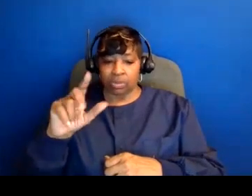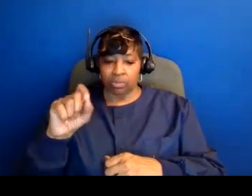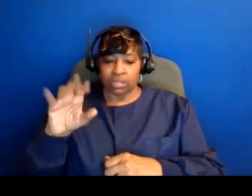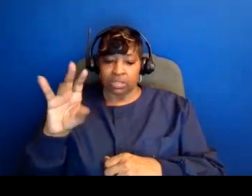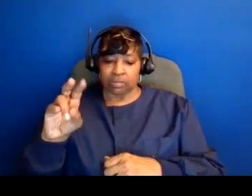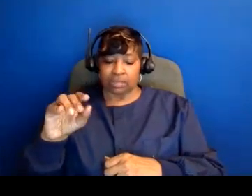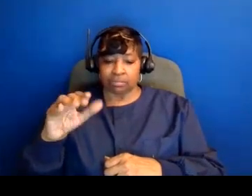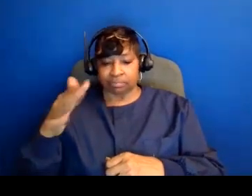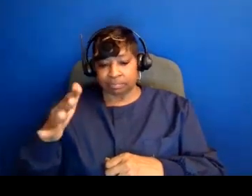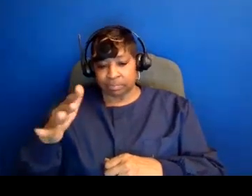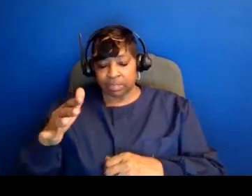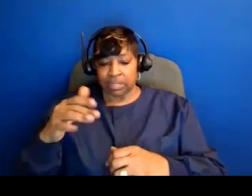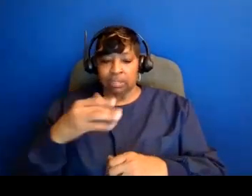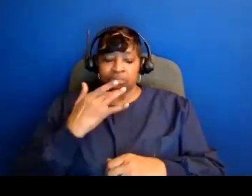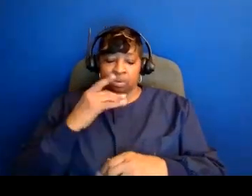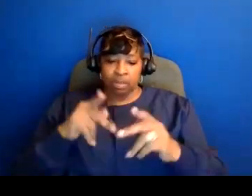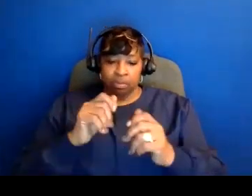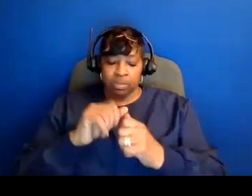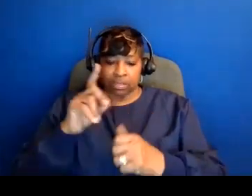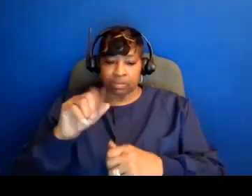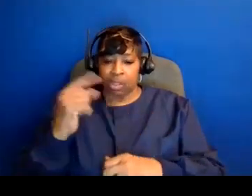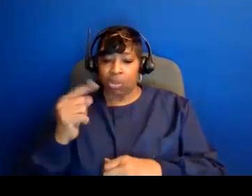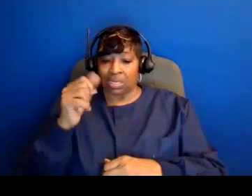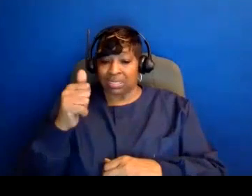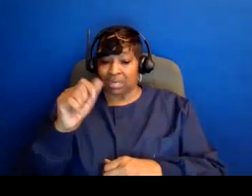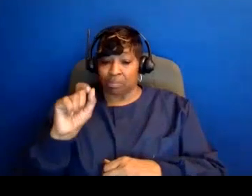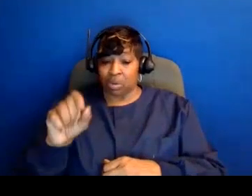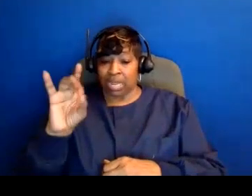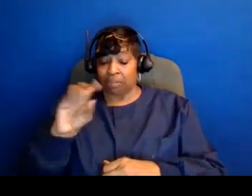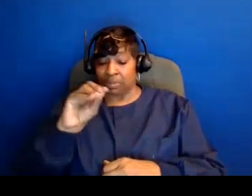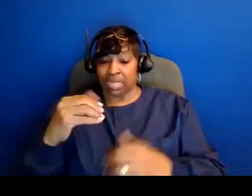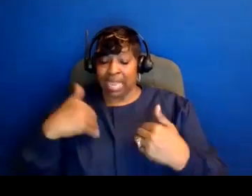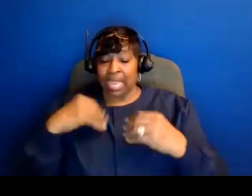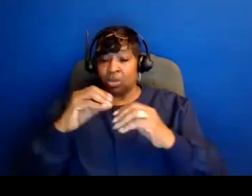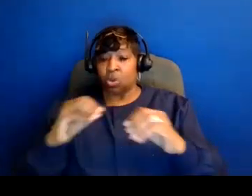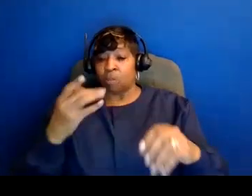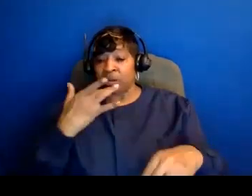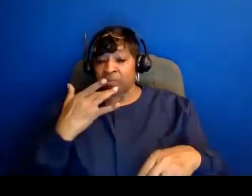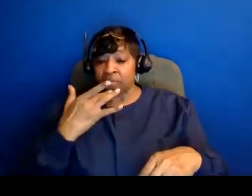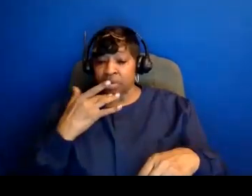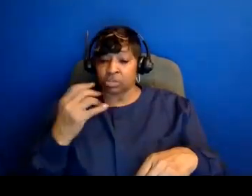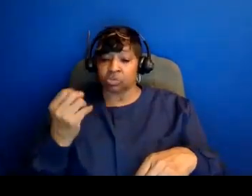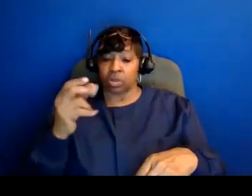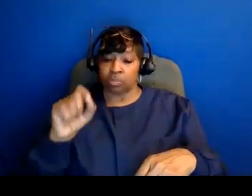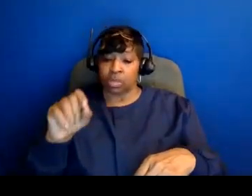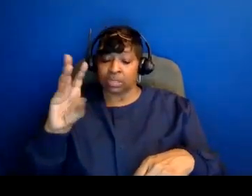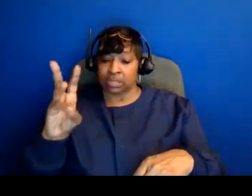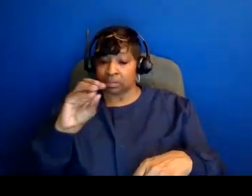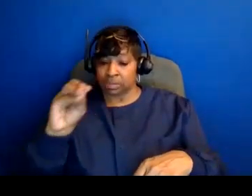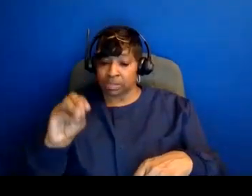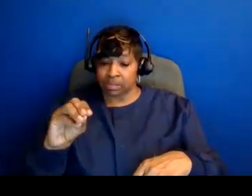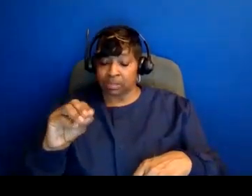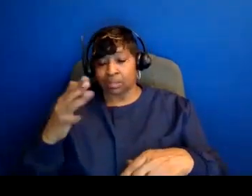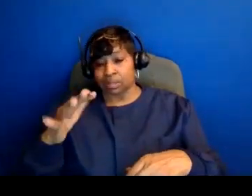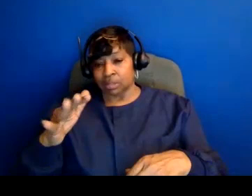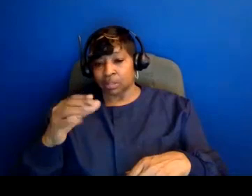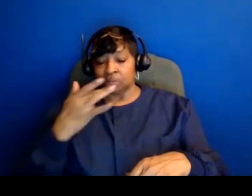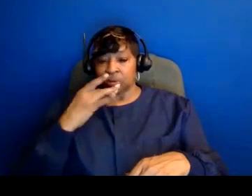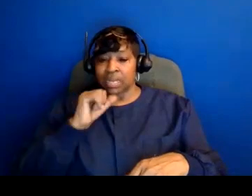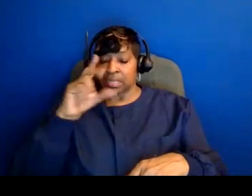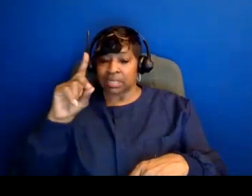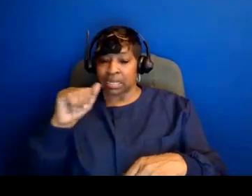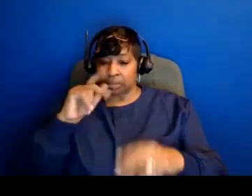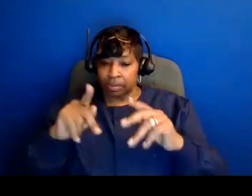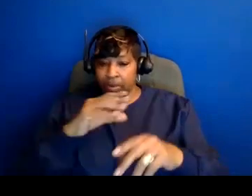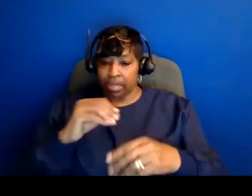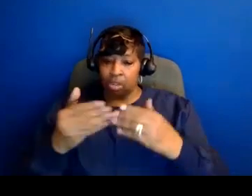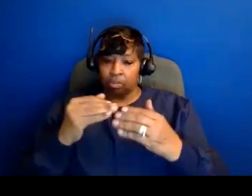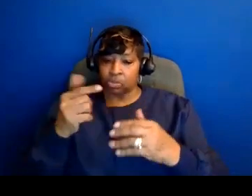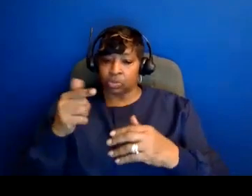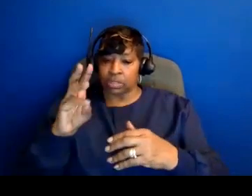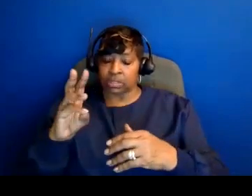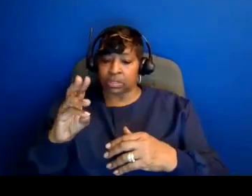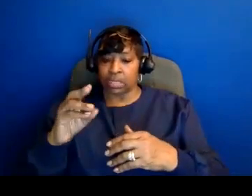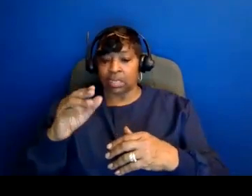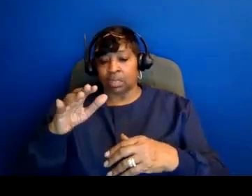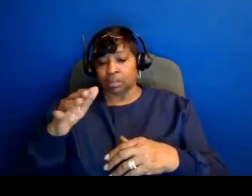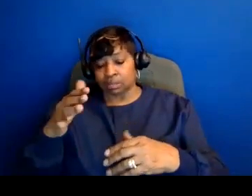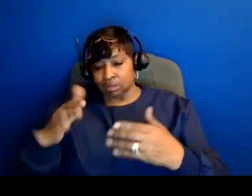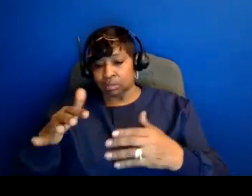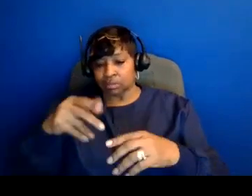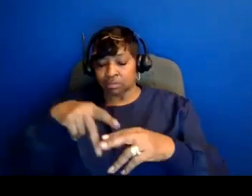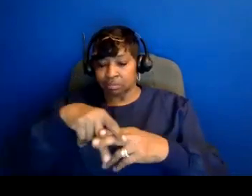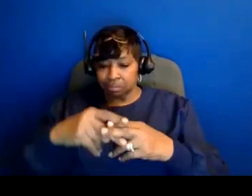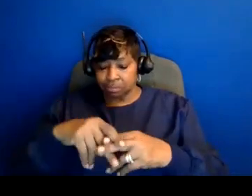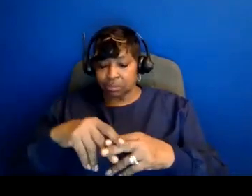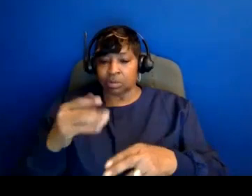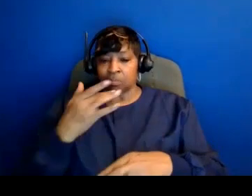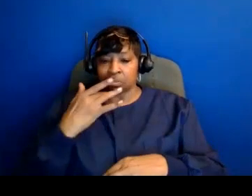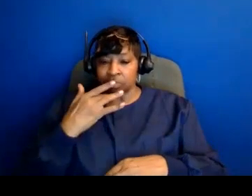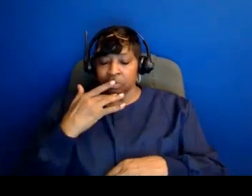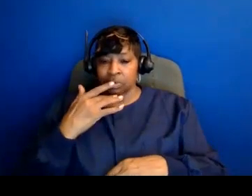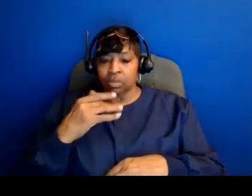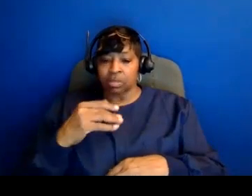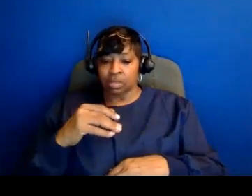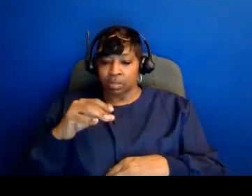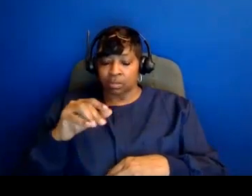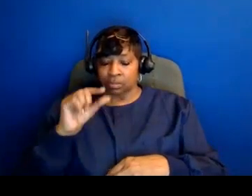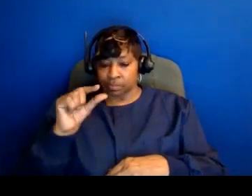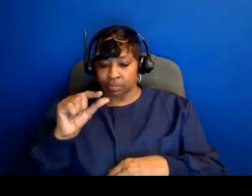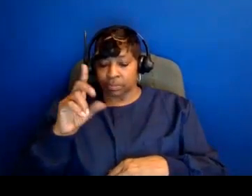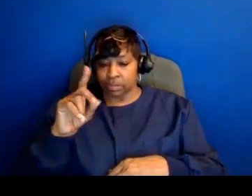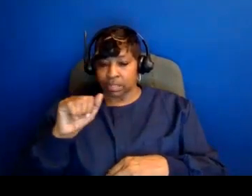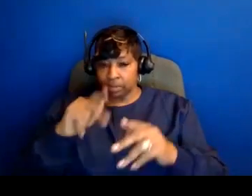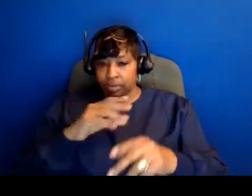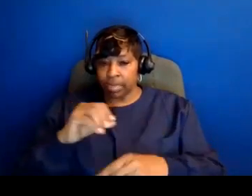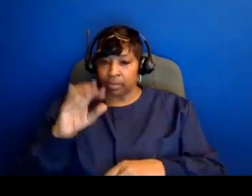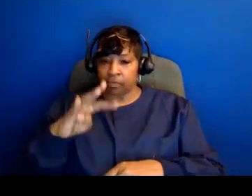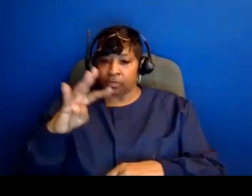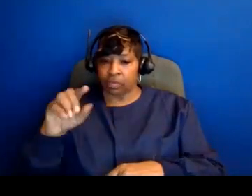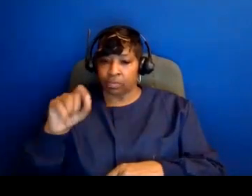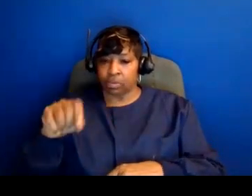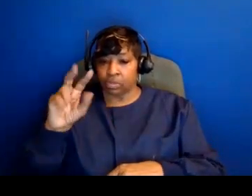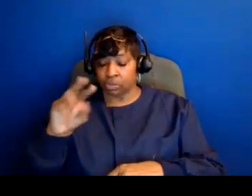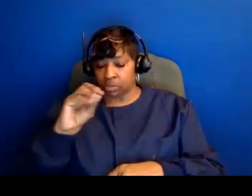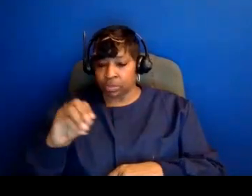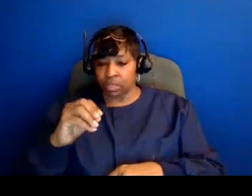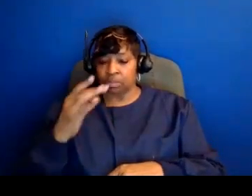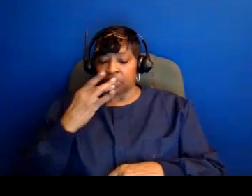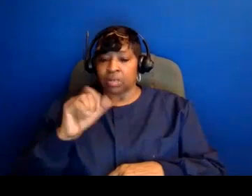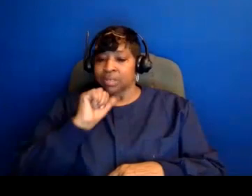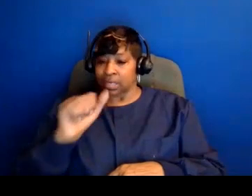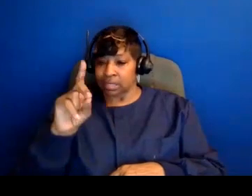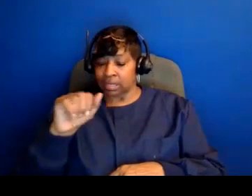lauravanpuymbrouck: When we look at their implicit scores, though this graph of implicit attitudes shows almost 1% strongly preferred people with disabilities. 2.1% moderately preferred, people with disabilities, 3.7% slightly preferred people with disabilities. Only 10.8% had no preference.